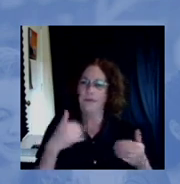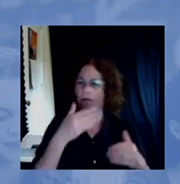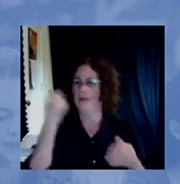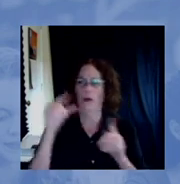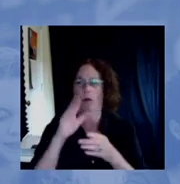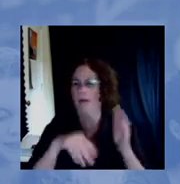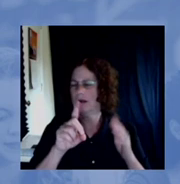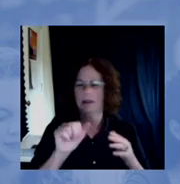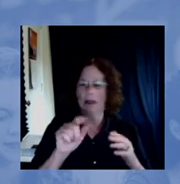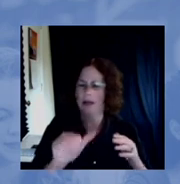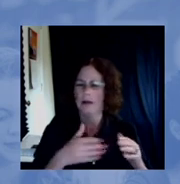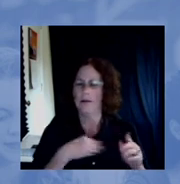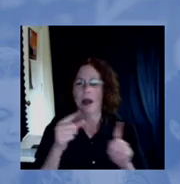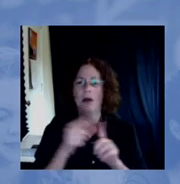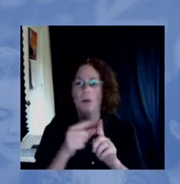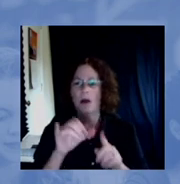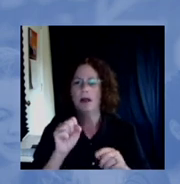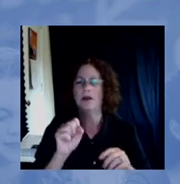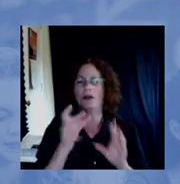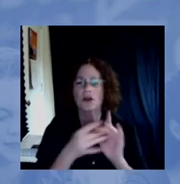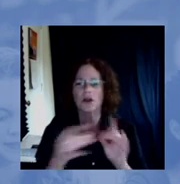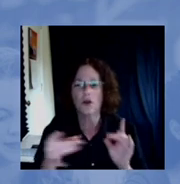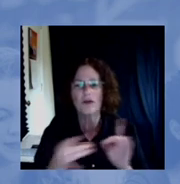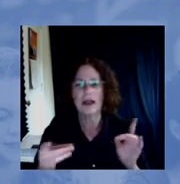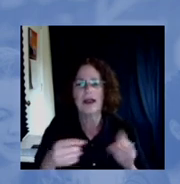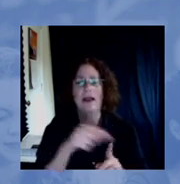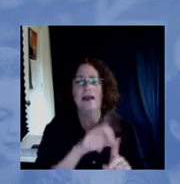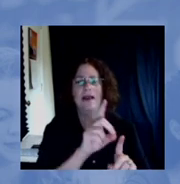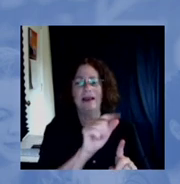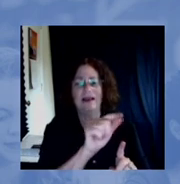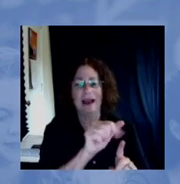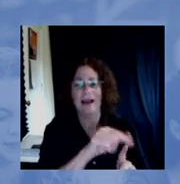MY WORD IS STORY. THE DATA IS THE STORY OF THE SCHOOL, OF THE